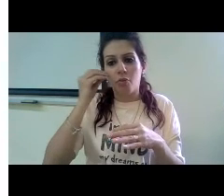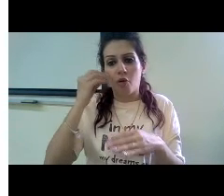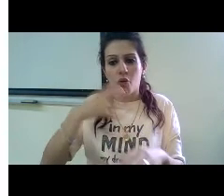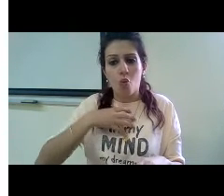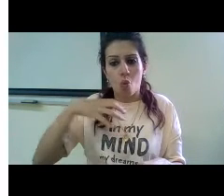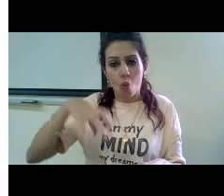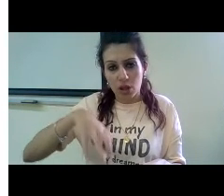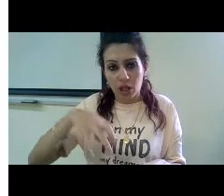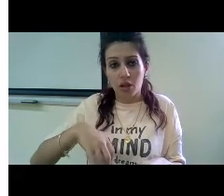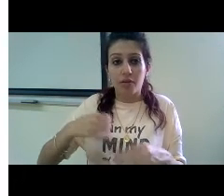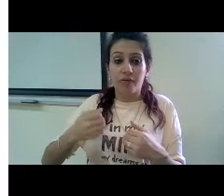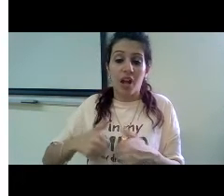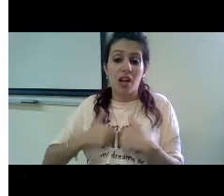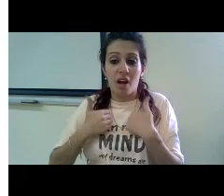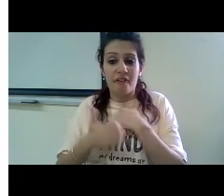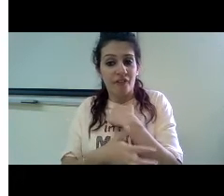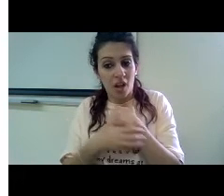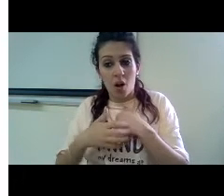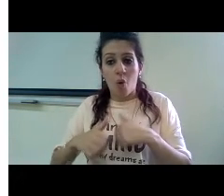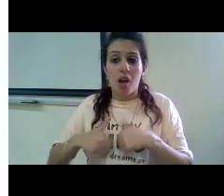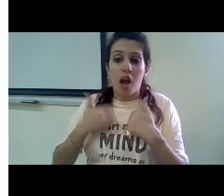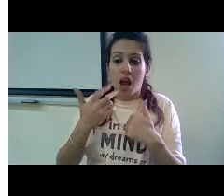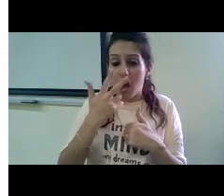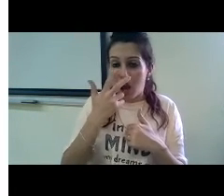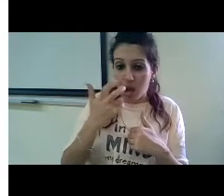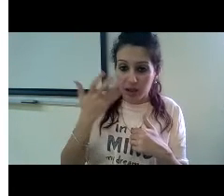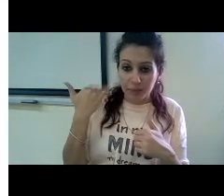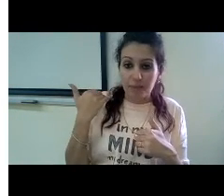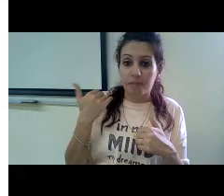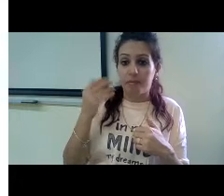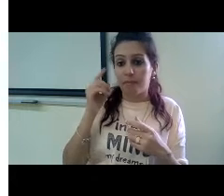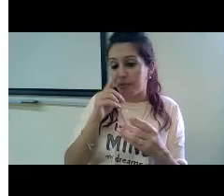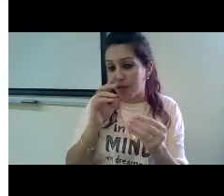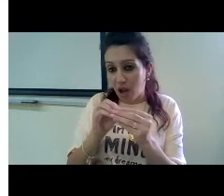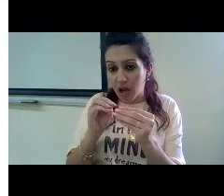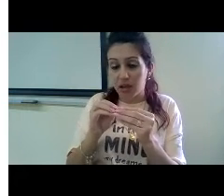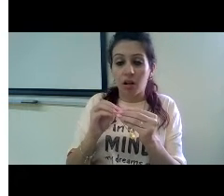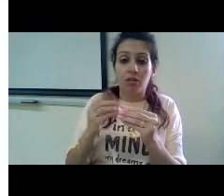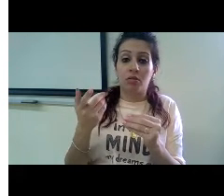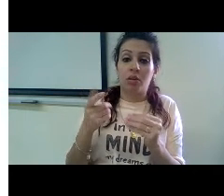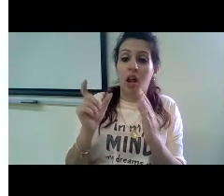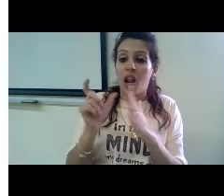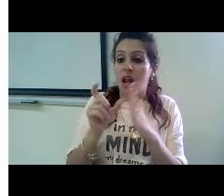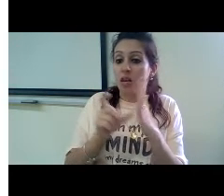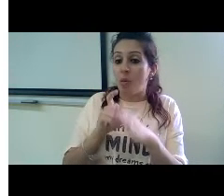So how does this partnership look like?